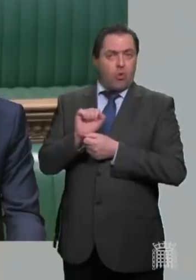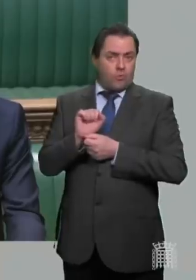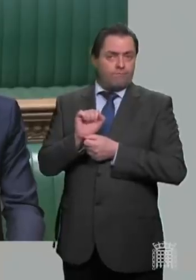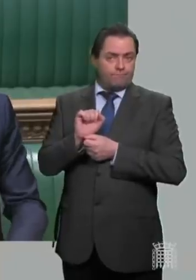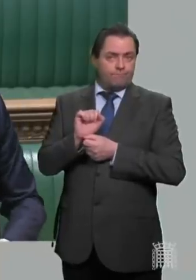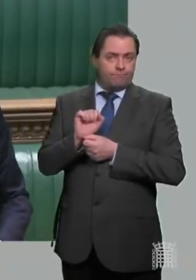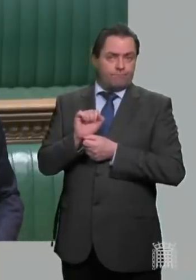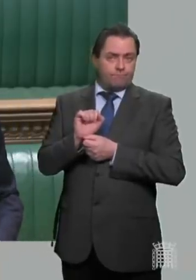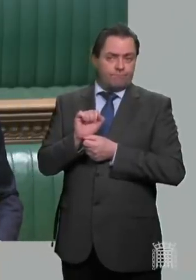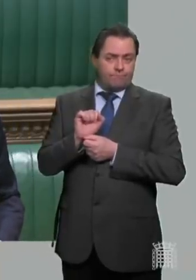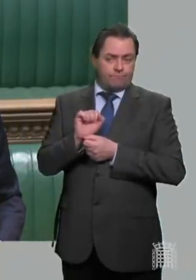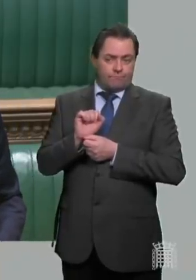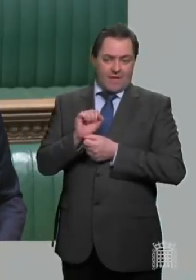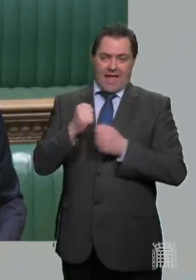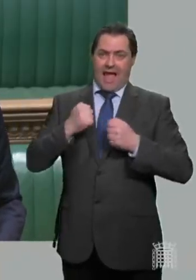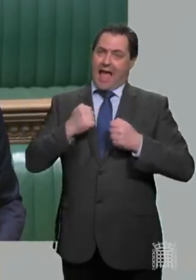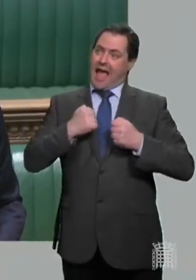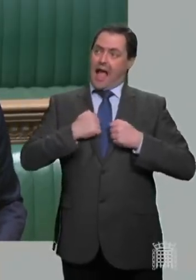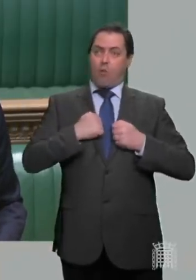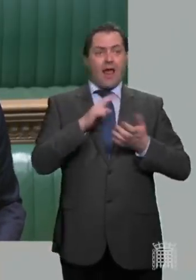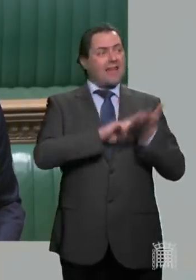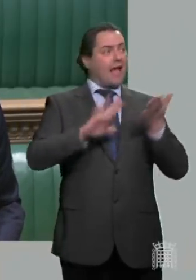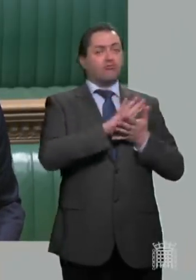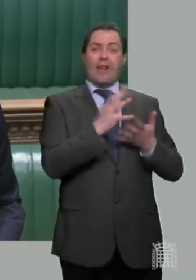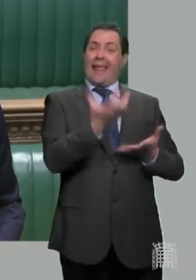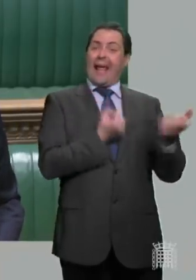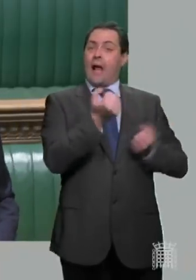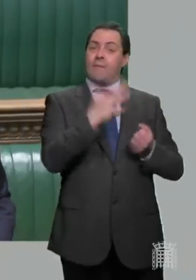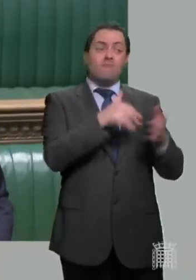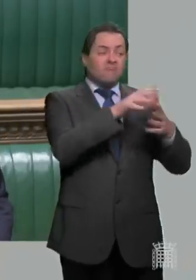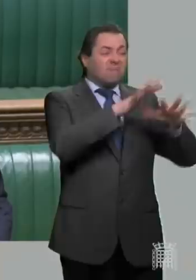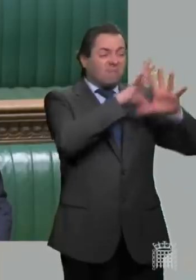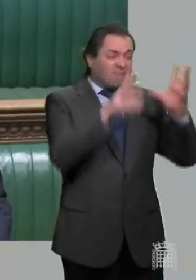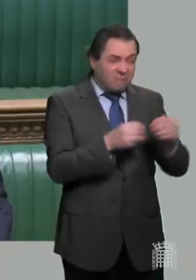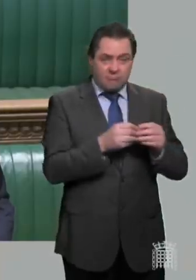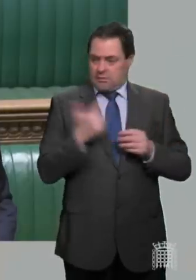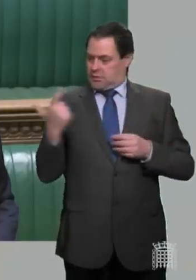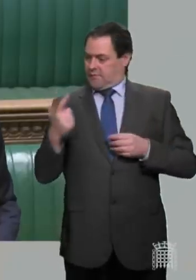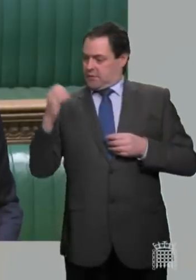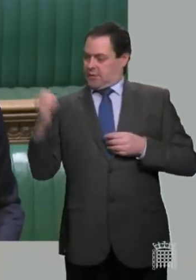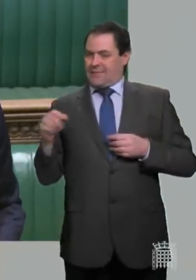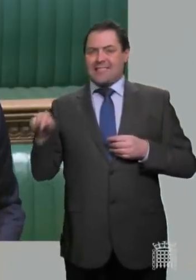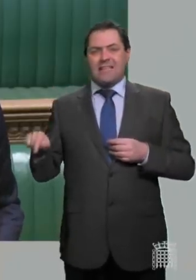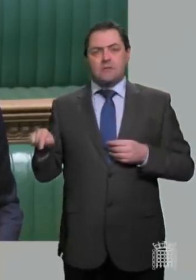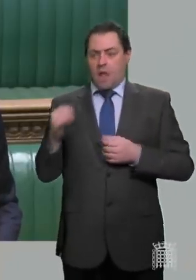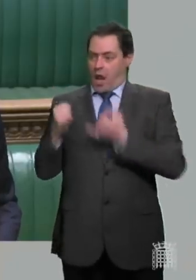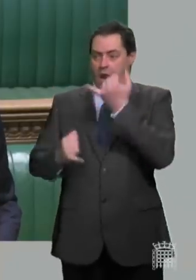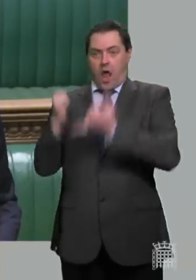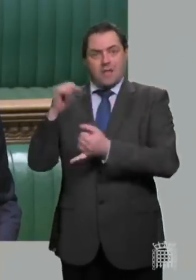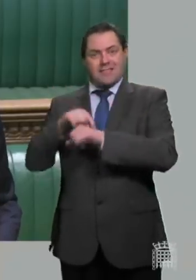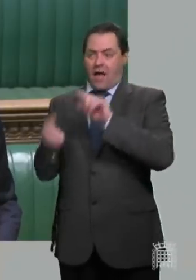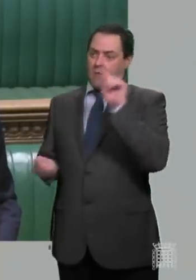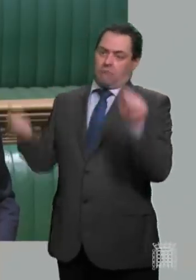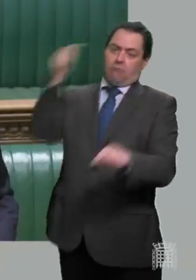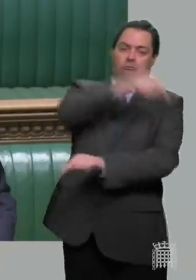That is 17% of our national income—the highest level of borrowing since world war two. Next year,